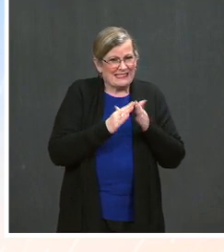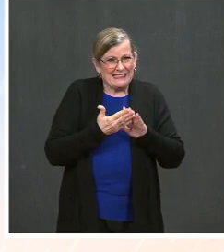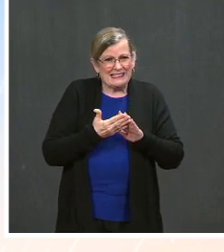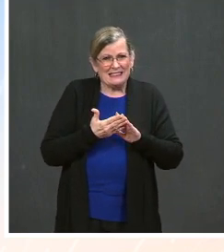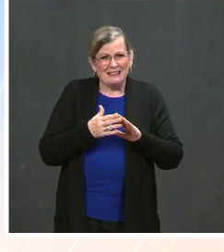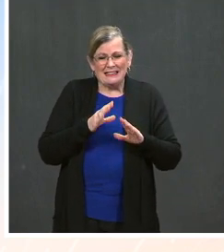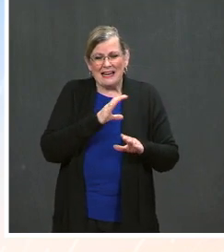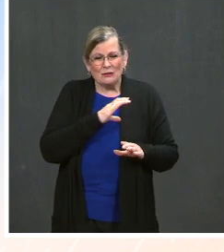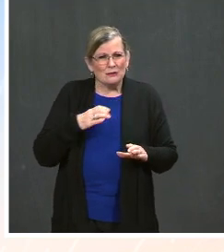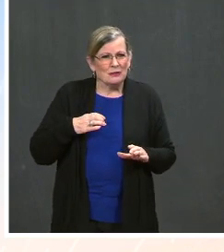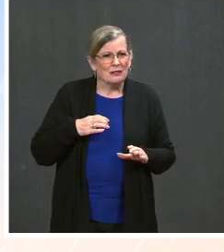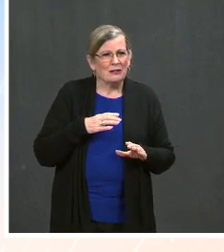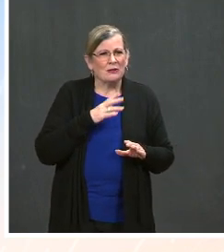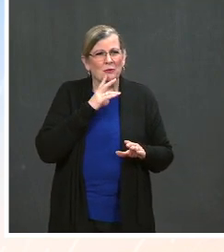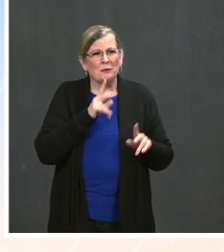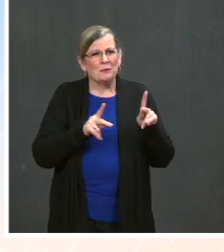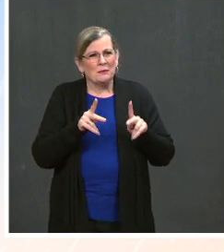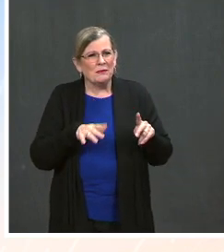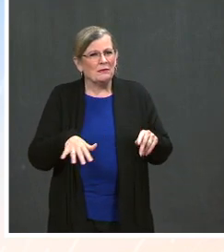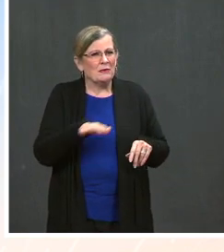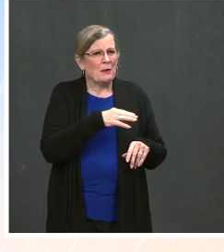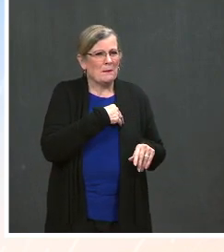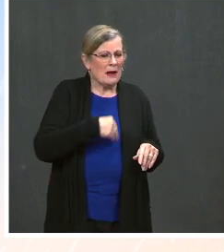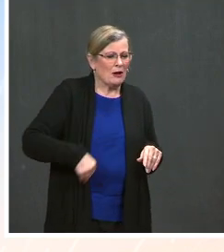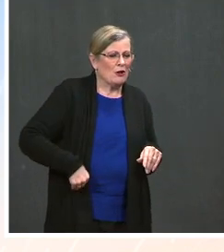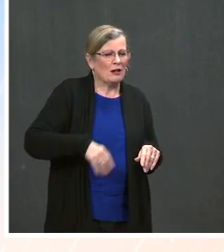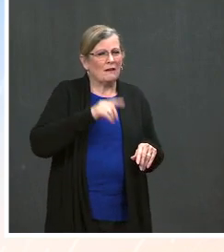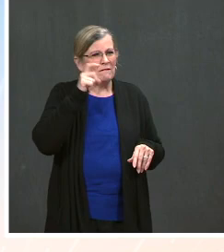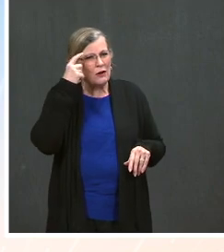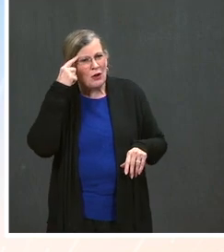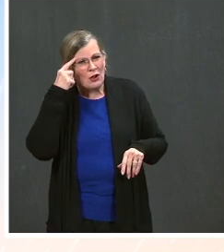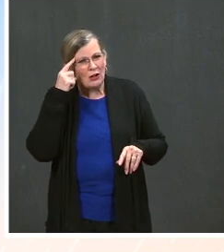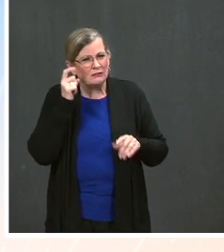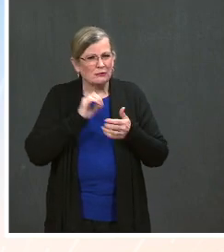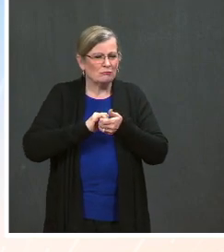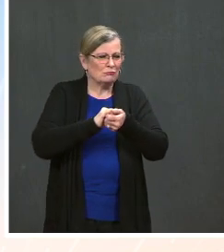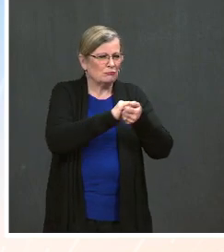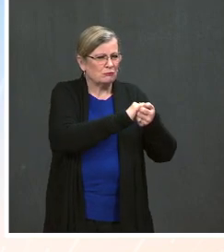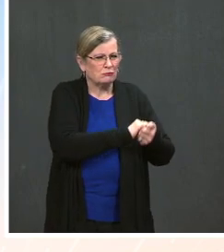We have to continue to work collectively with all those groups. Ms. Psaki: Last one. The Press: Thanks, I appreciate it.